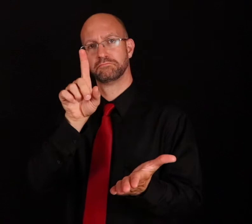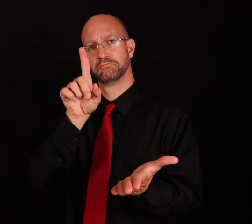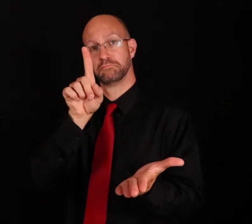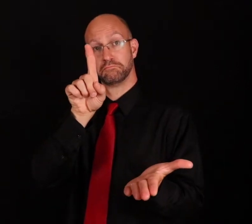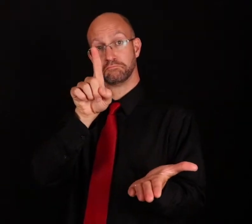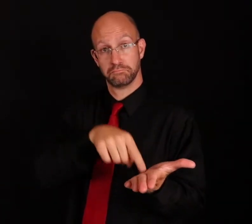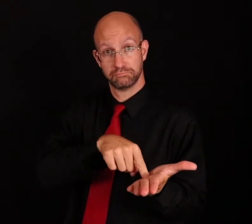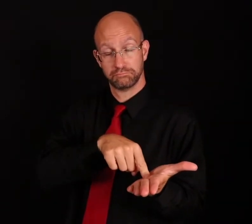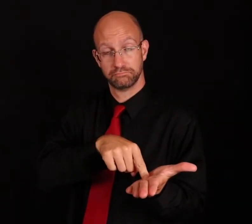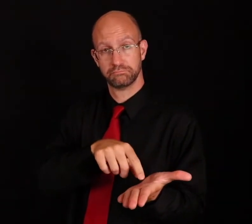$1,000.